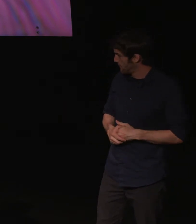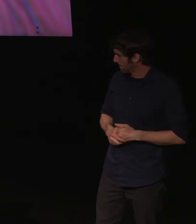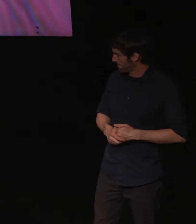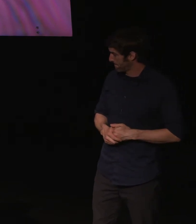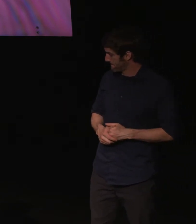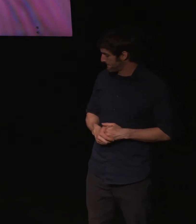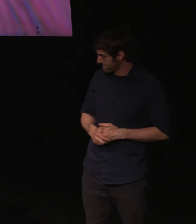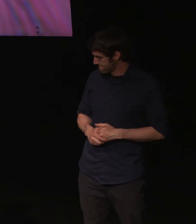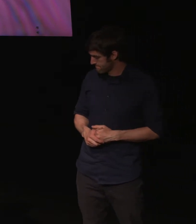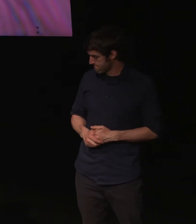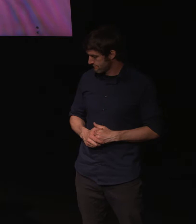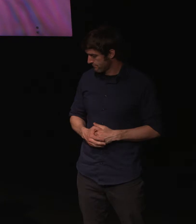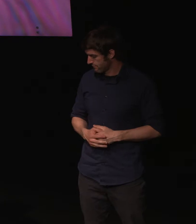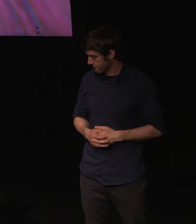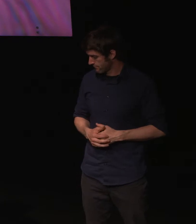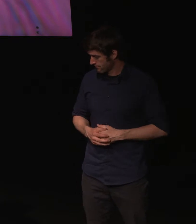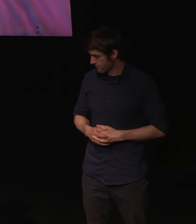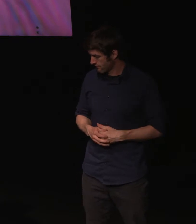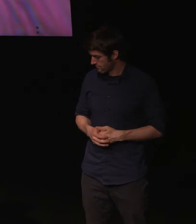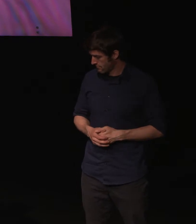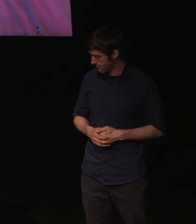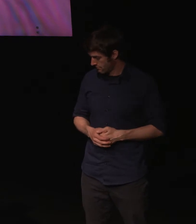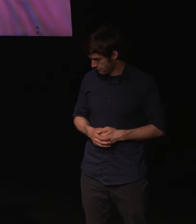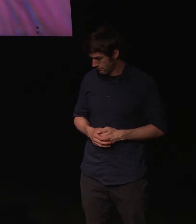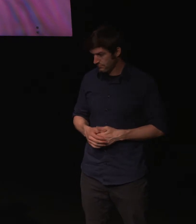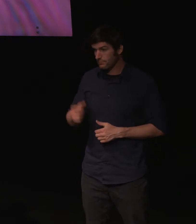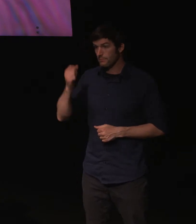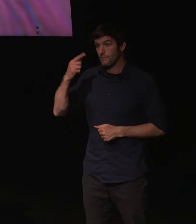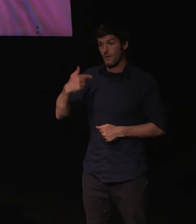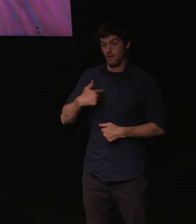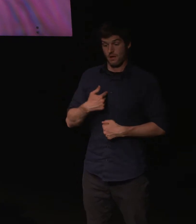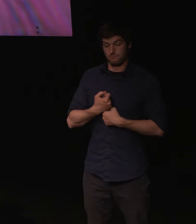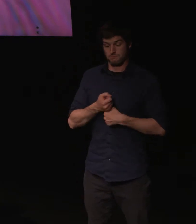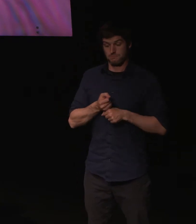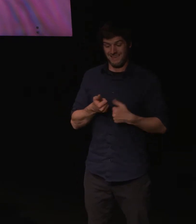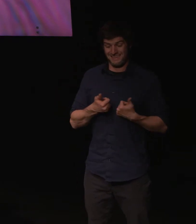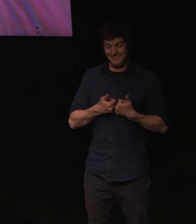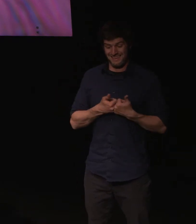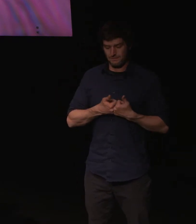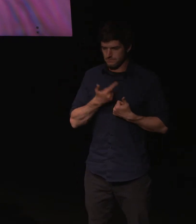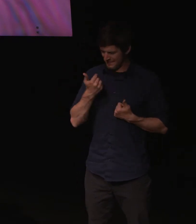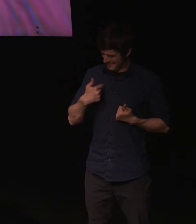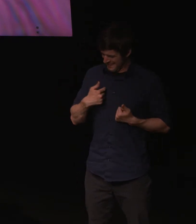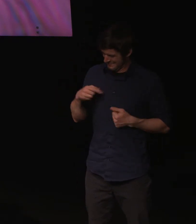I make games because I need games. My whole team needs games.